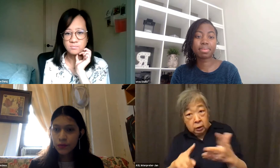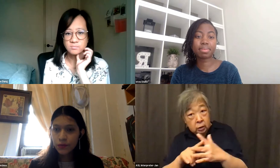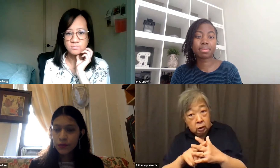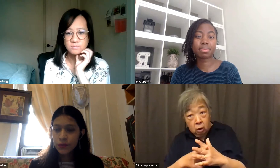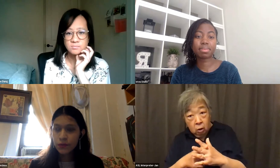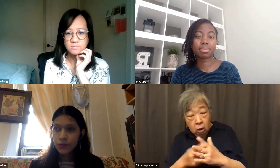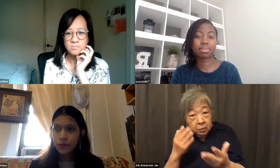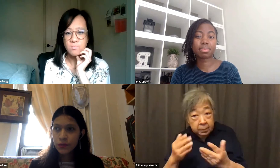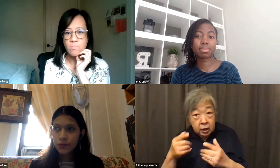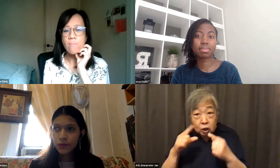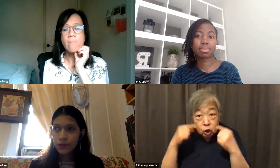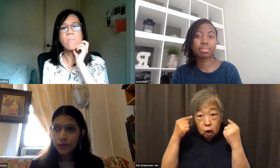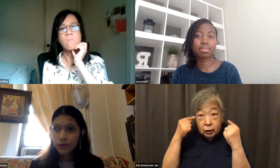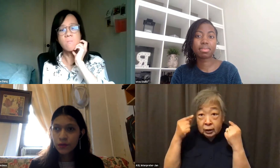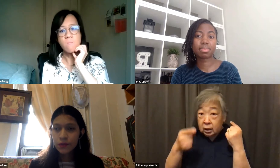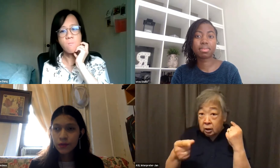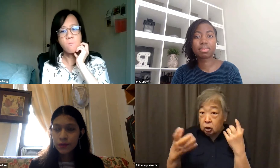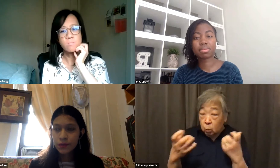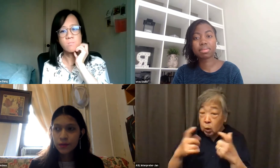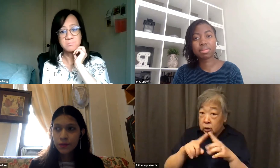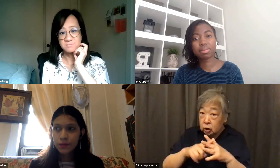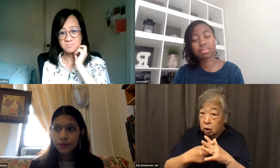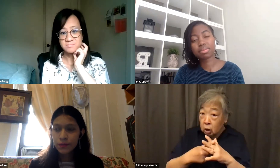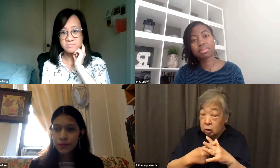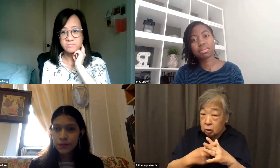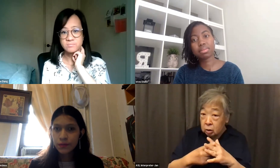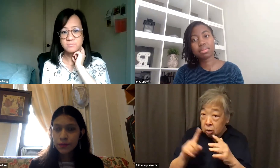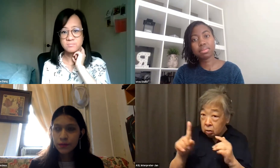Maybe Geraldine, you could start?